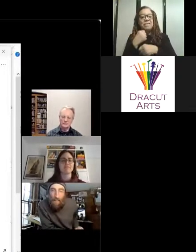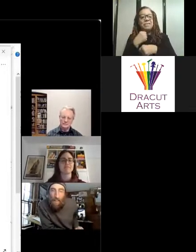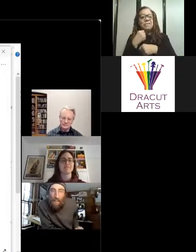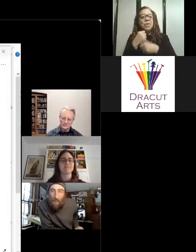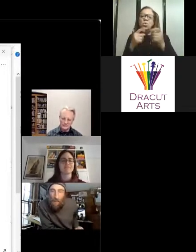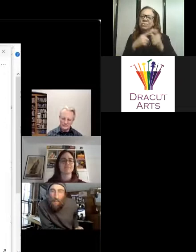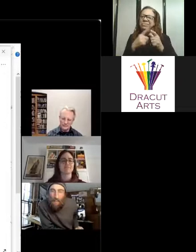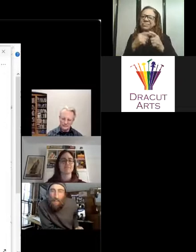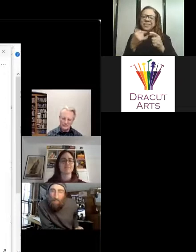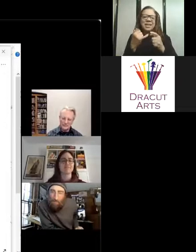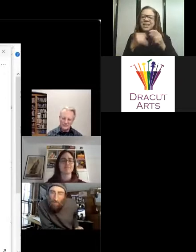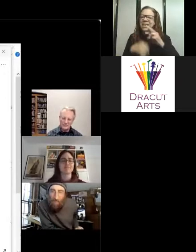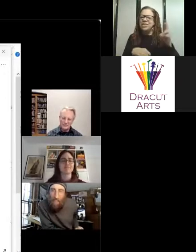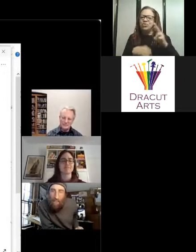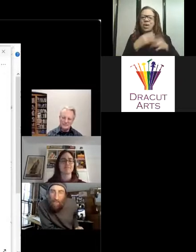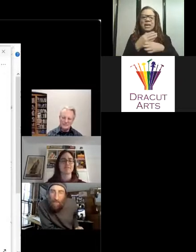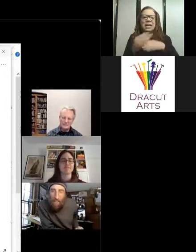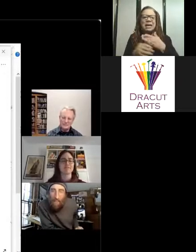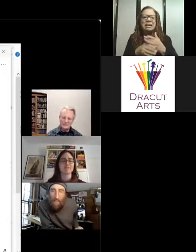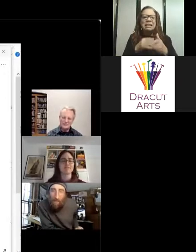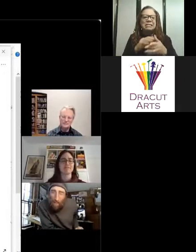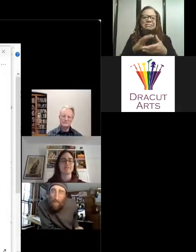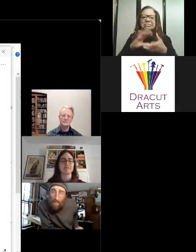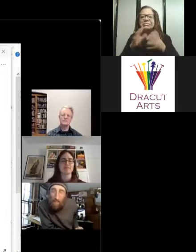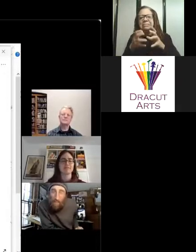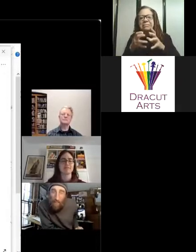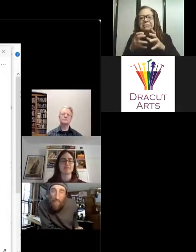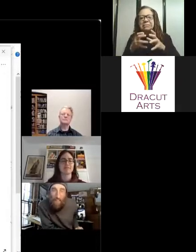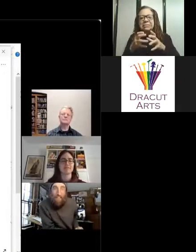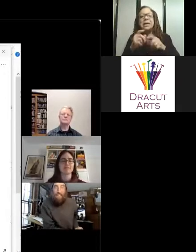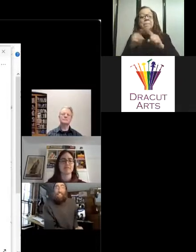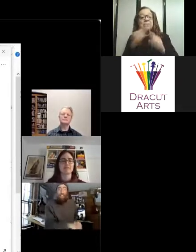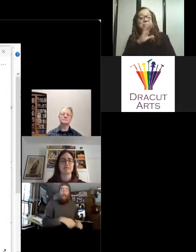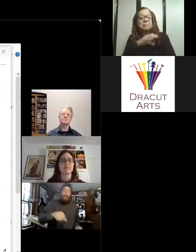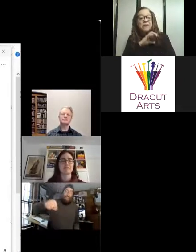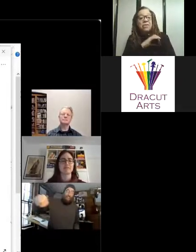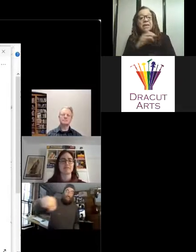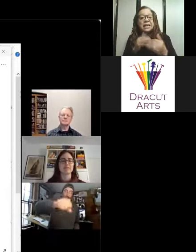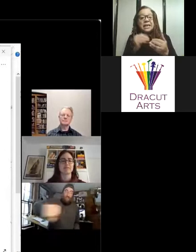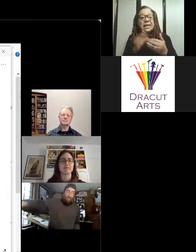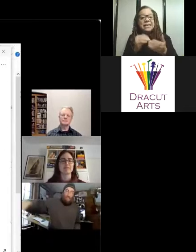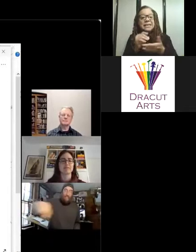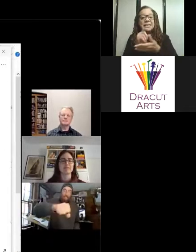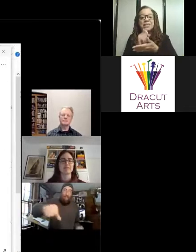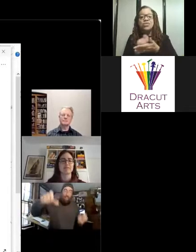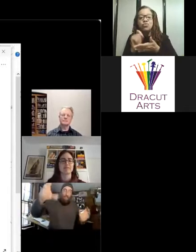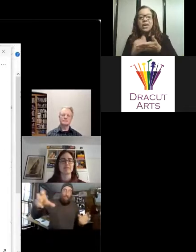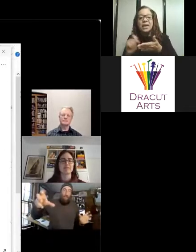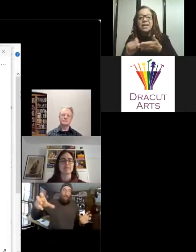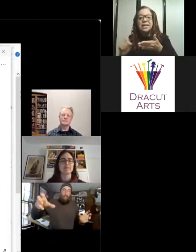his handwriting is characteristic but easy to read." I imagine this guy is used to using a hand trowel to lay bricks!